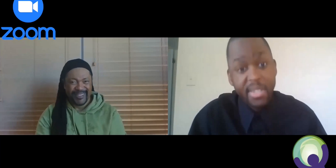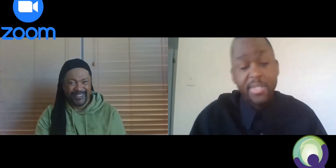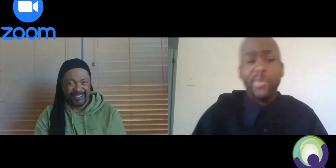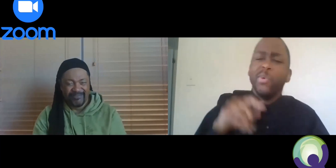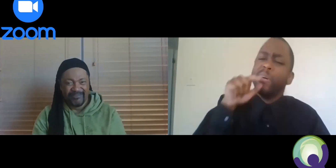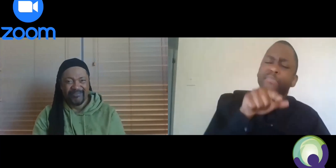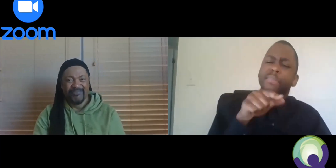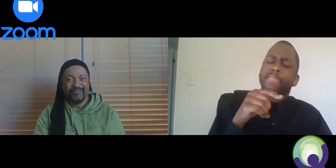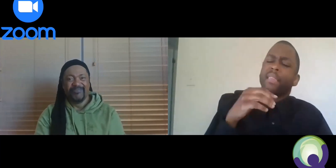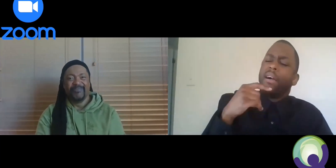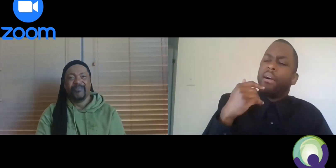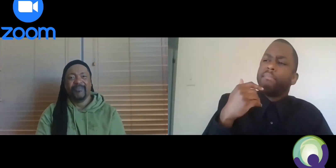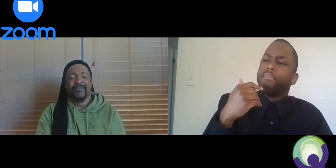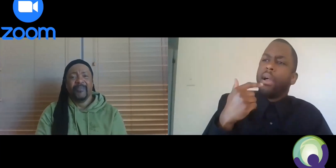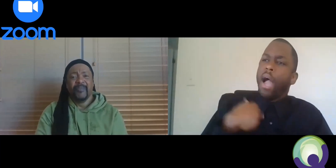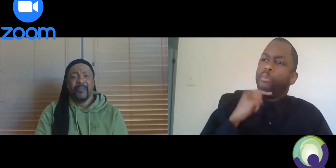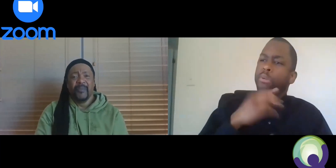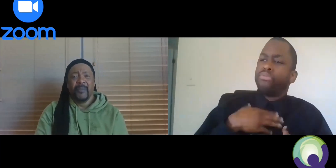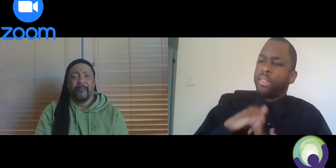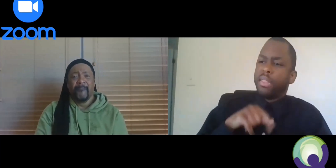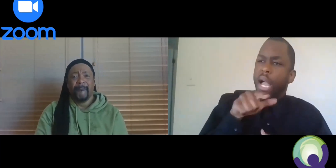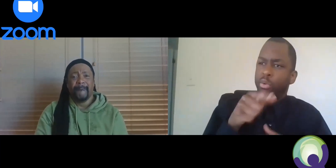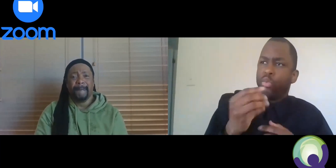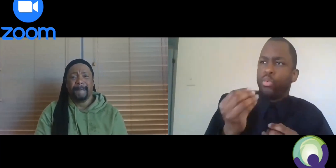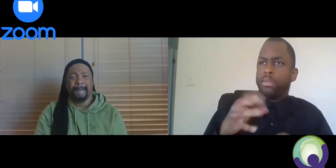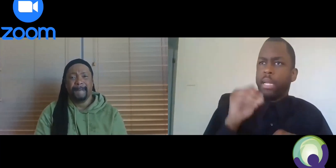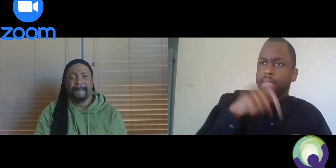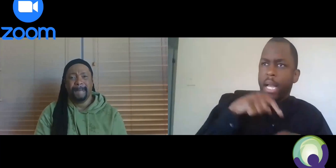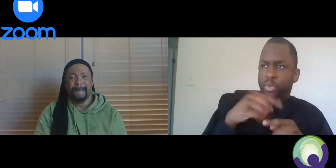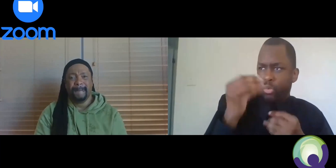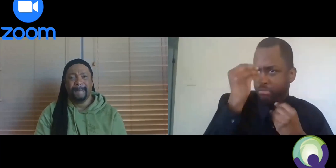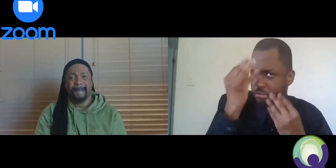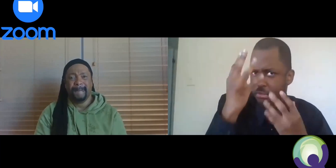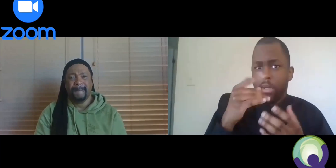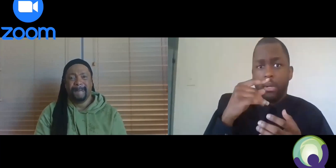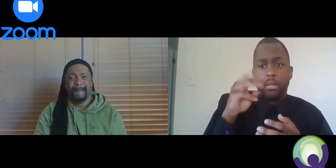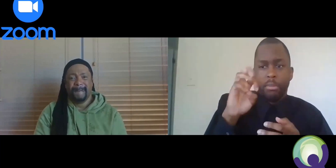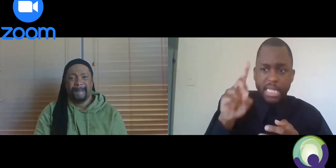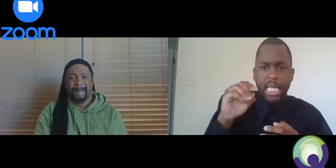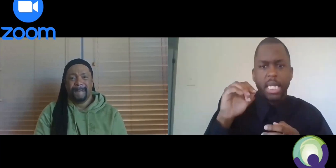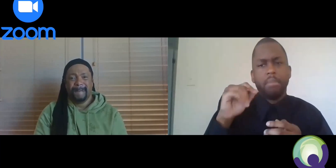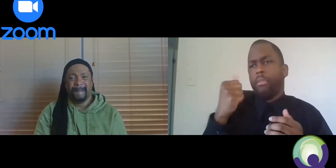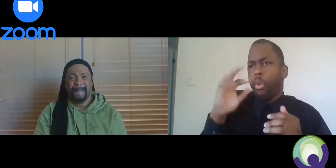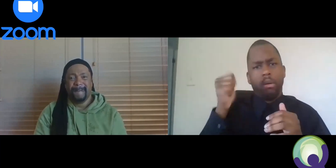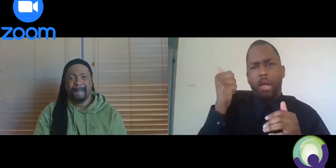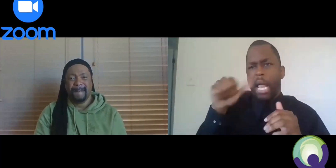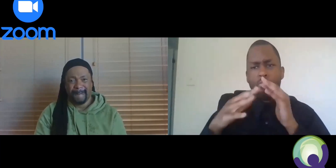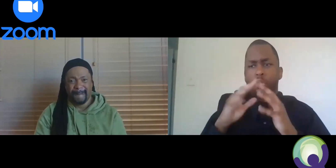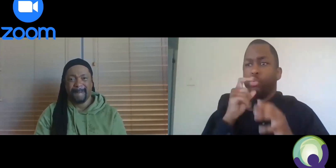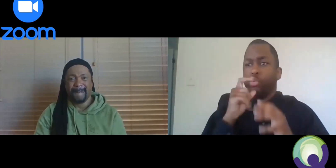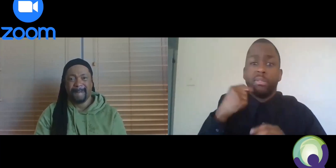Jonathan: I really appreciate that you took the time to give us so much information,